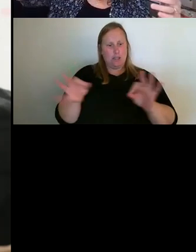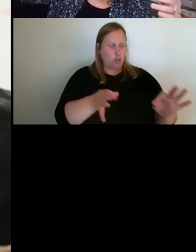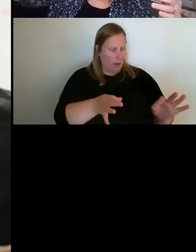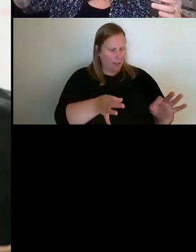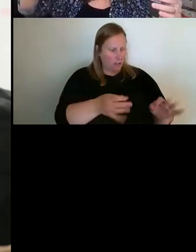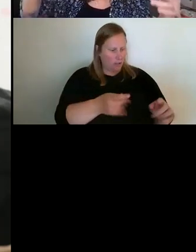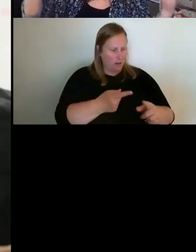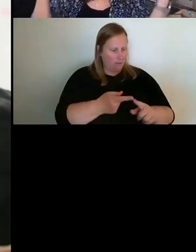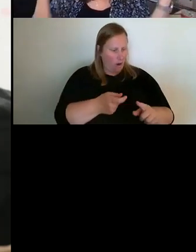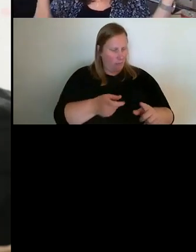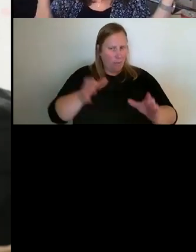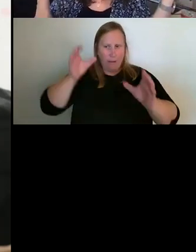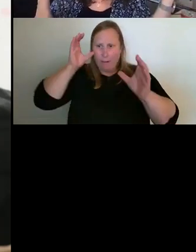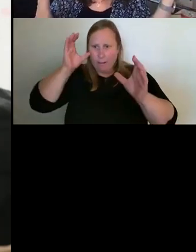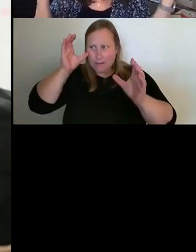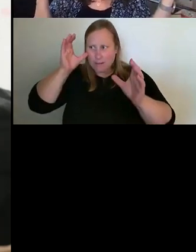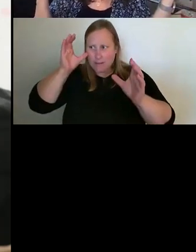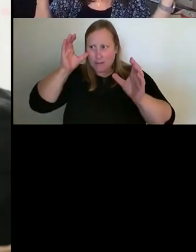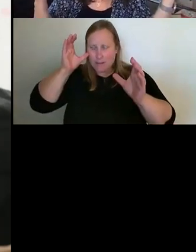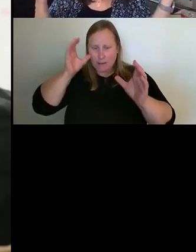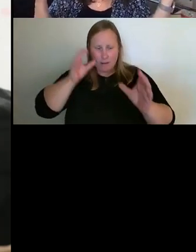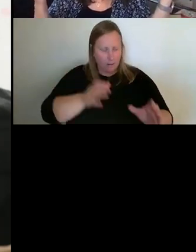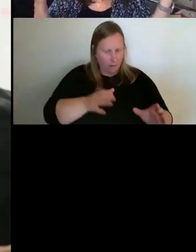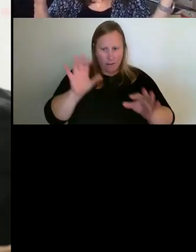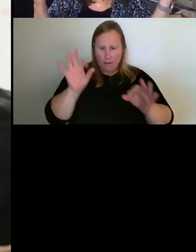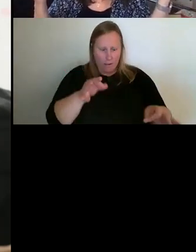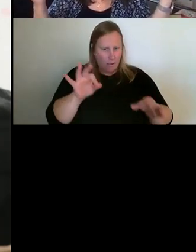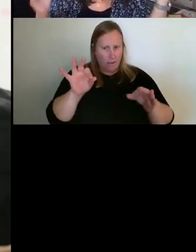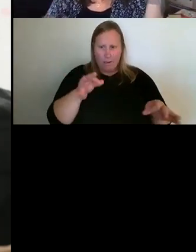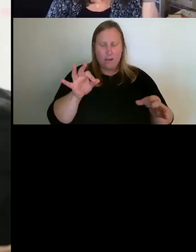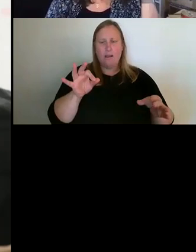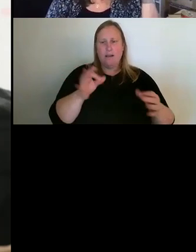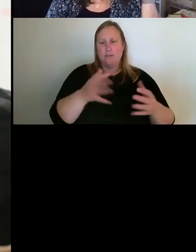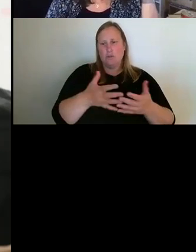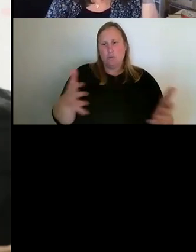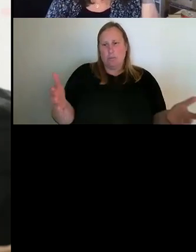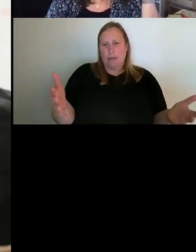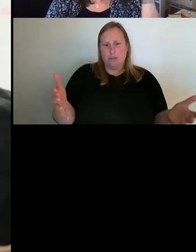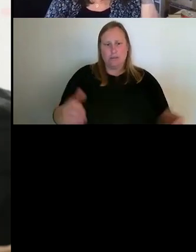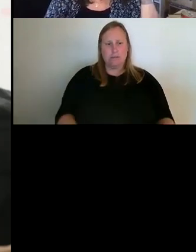continuing because we are not silent while we wait for all of these responses.